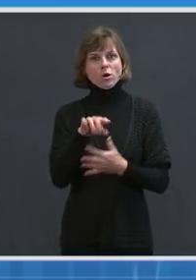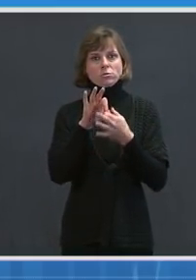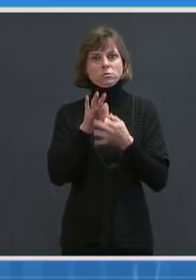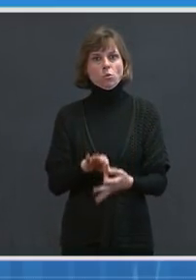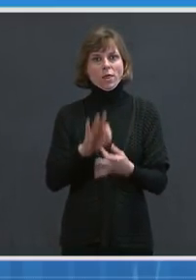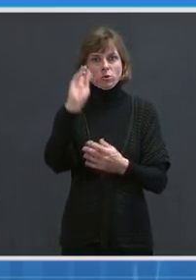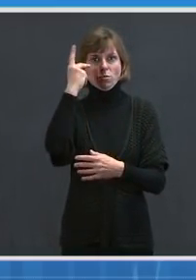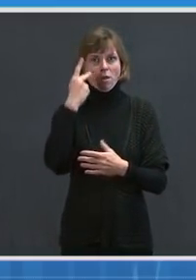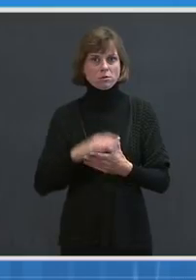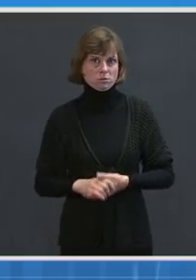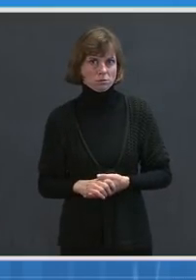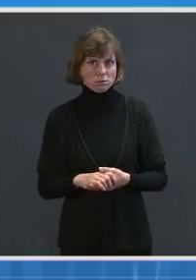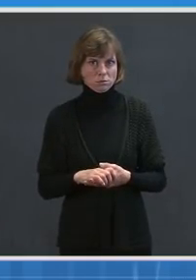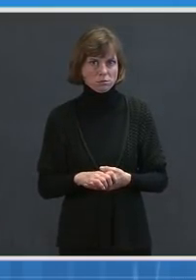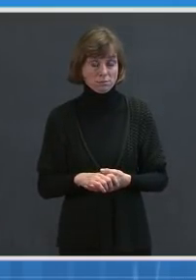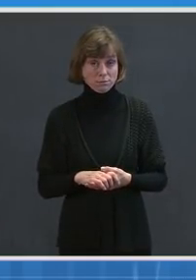Do we have another question?